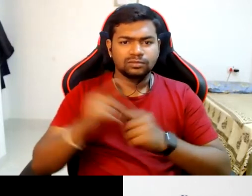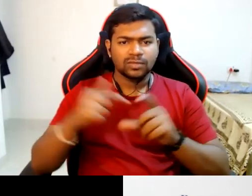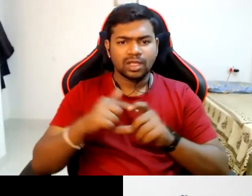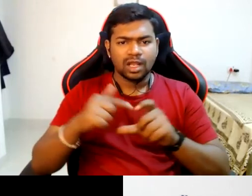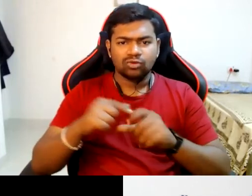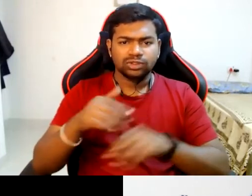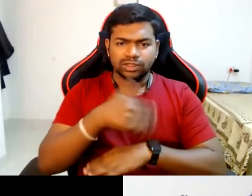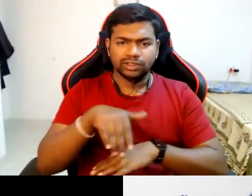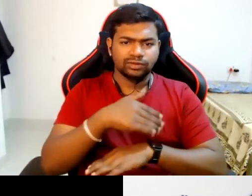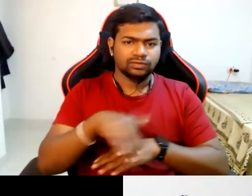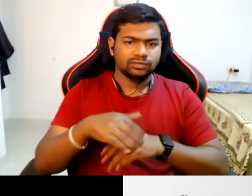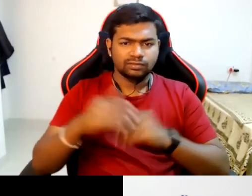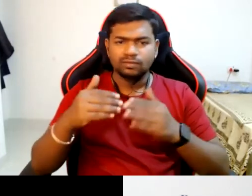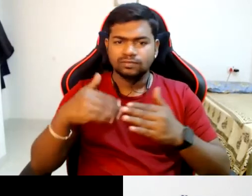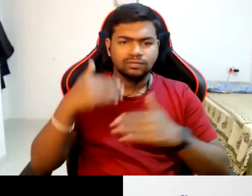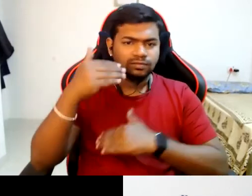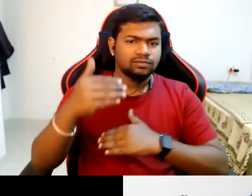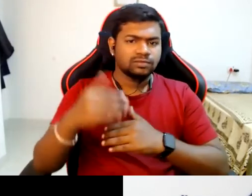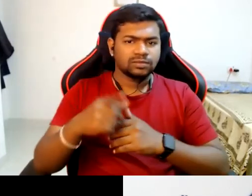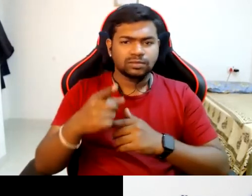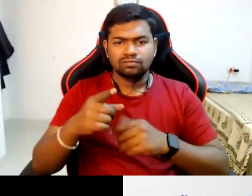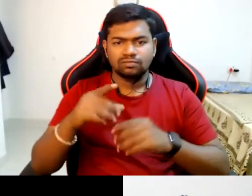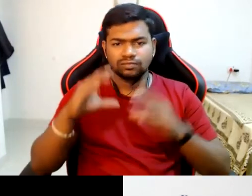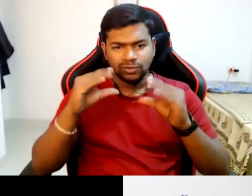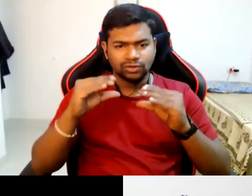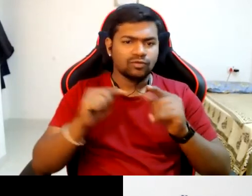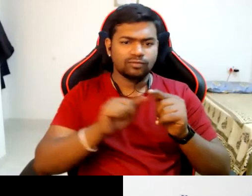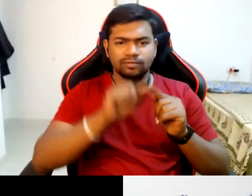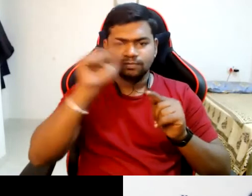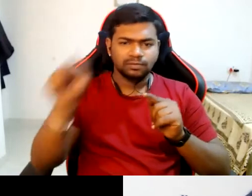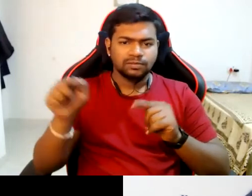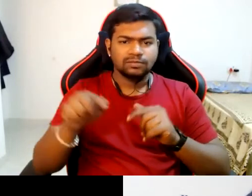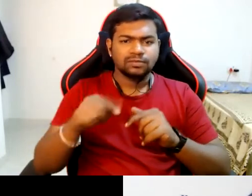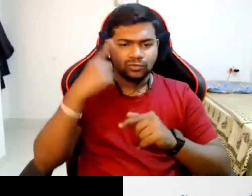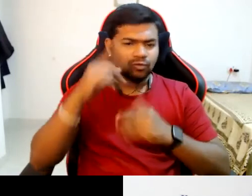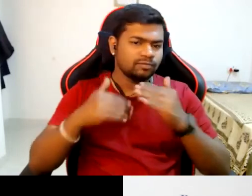engineer, and then I want to took software stream for my career.